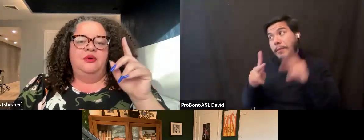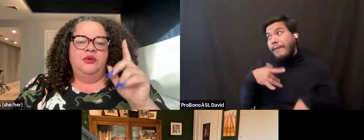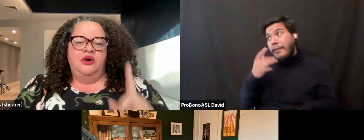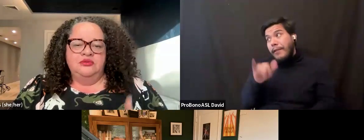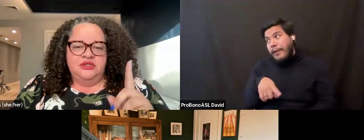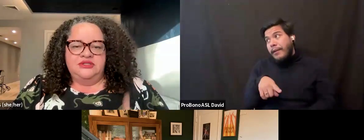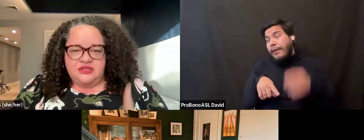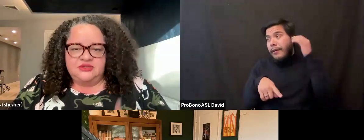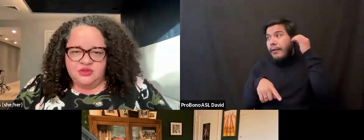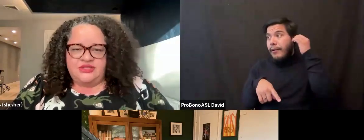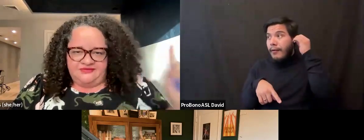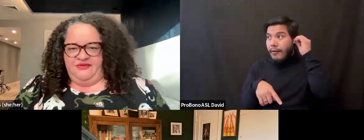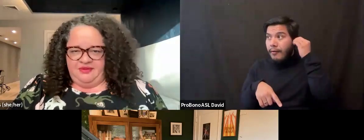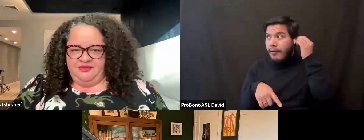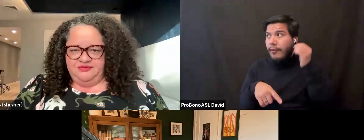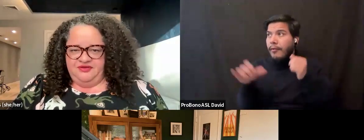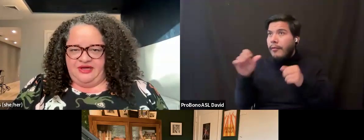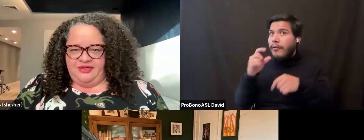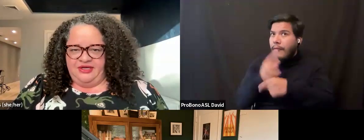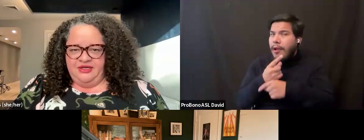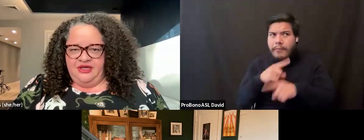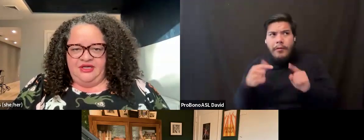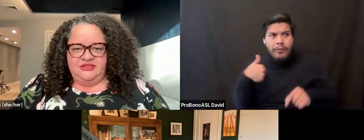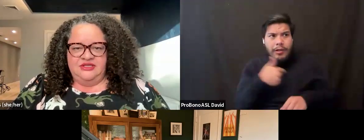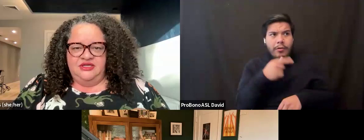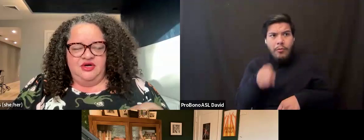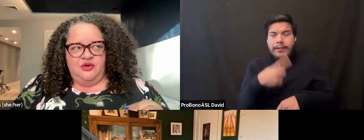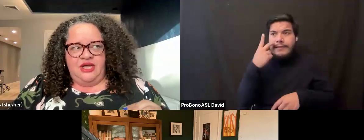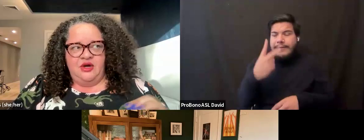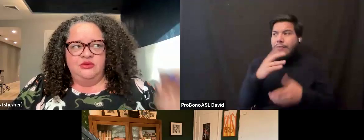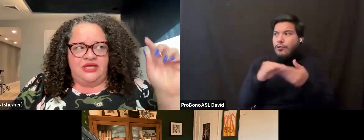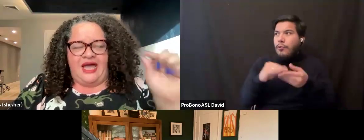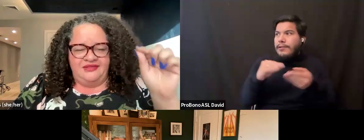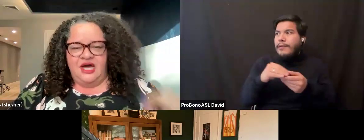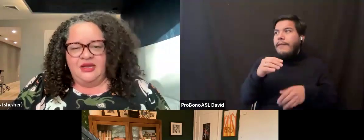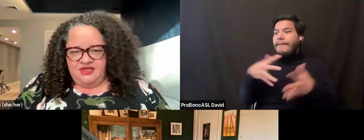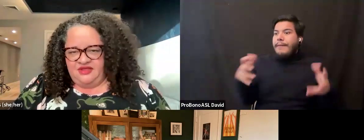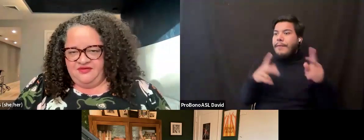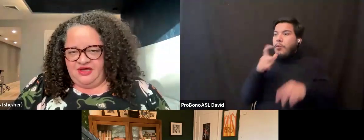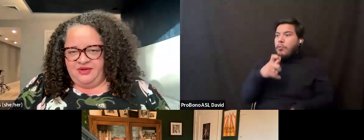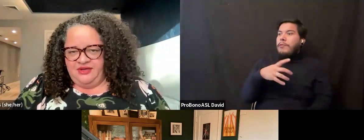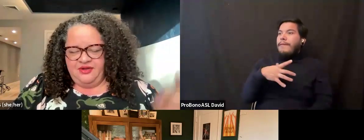but we only tell the stories of the fat people who feel that way and only at the time that they feel that way.